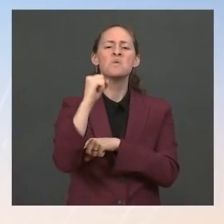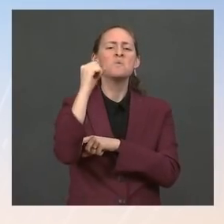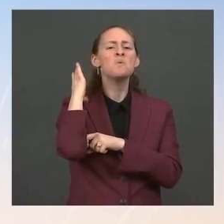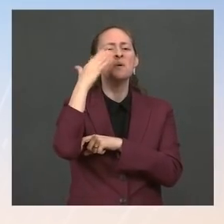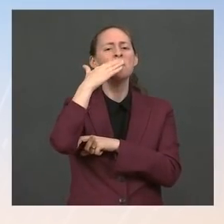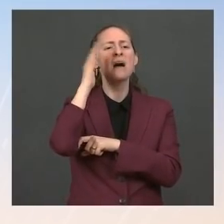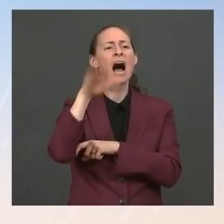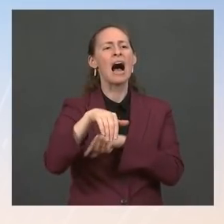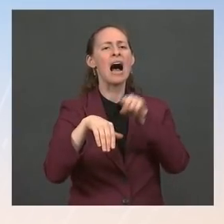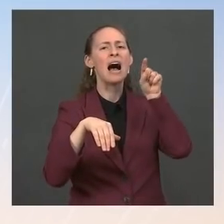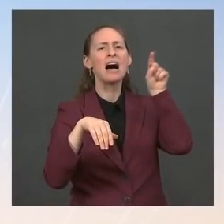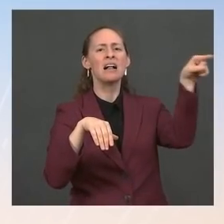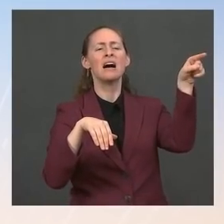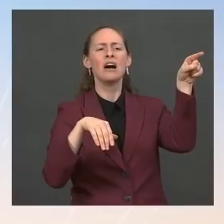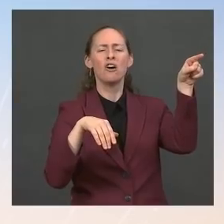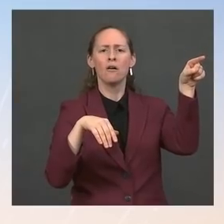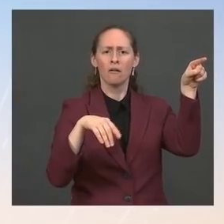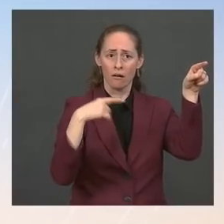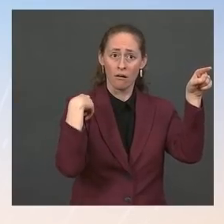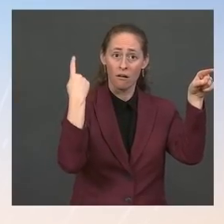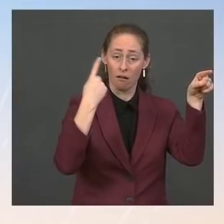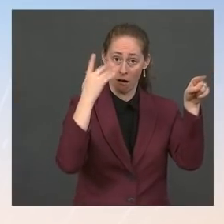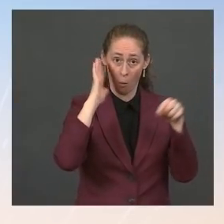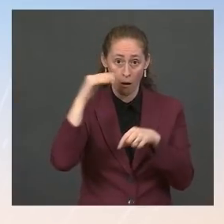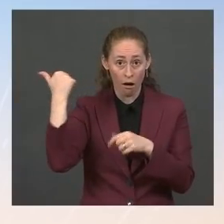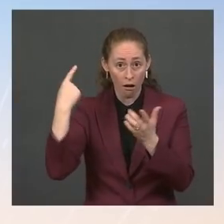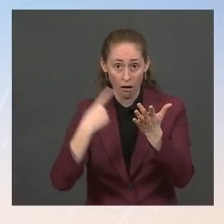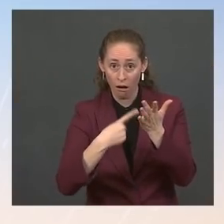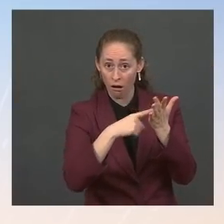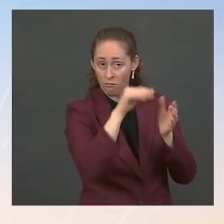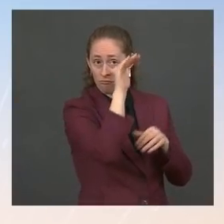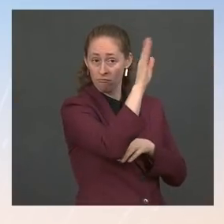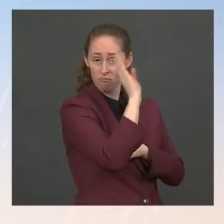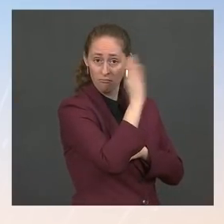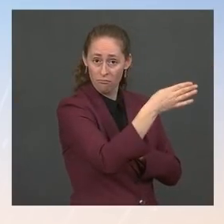as something that Xi Jinping needs to take action on, to reverse,